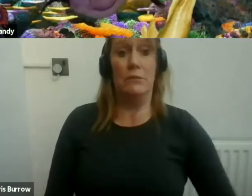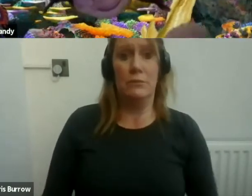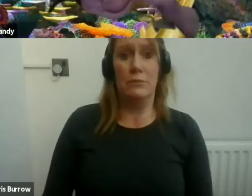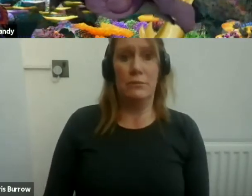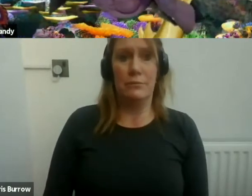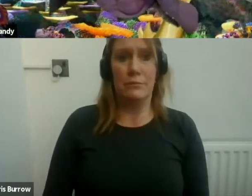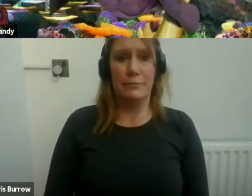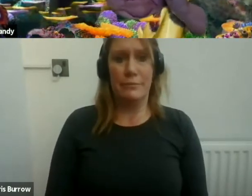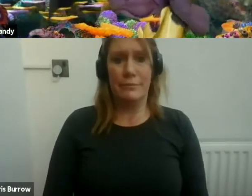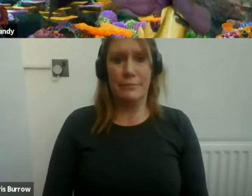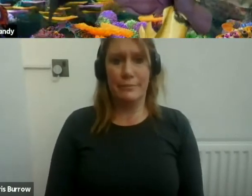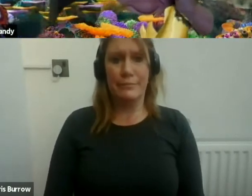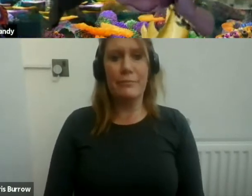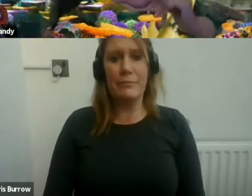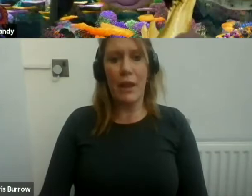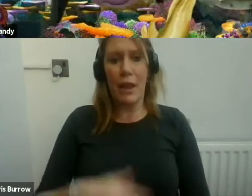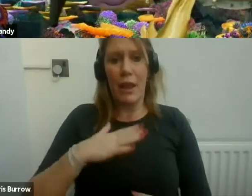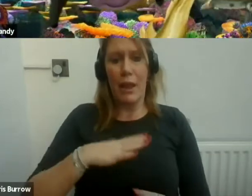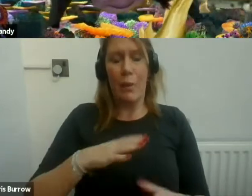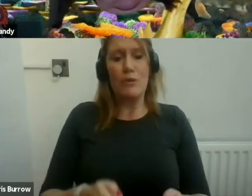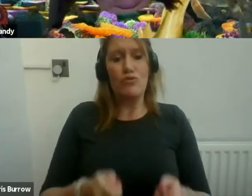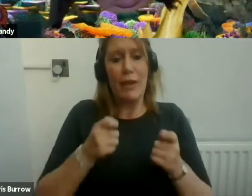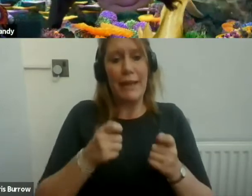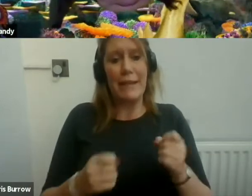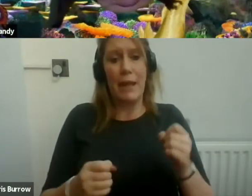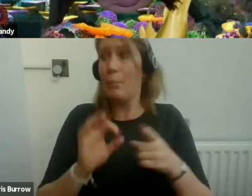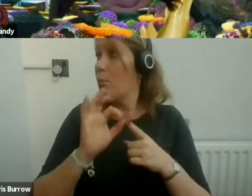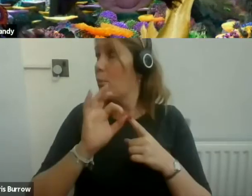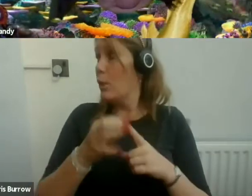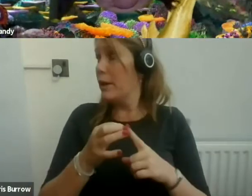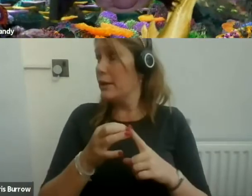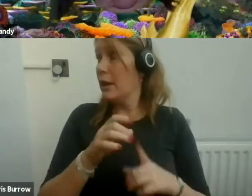because I think it's very important. That's why I have such a passion for